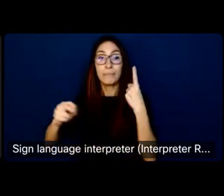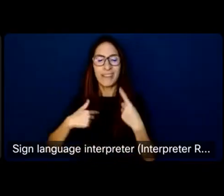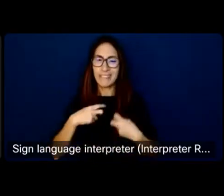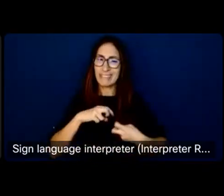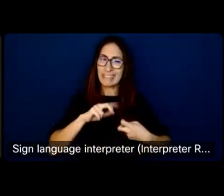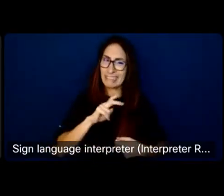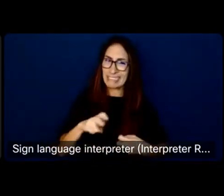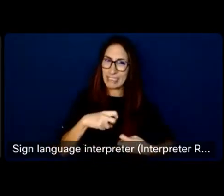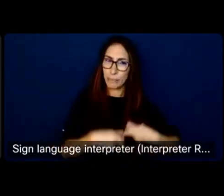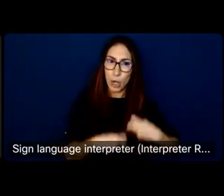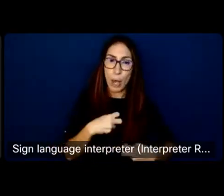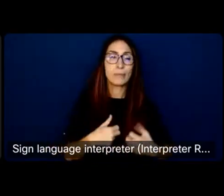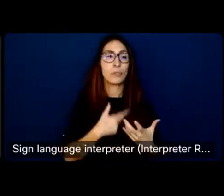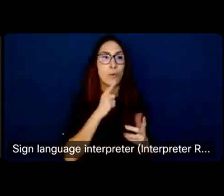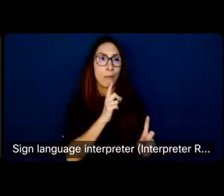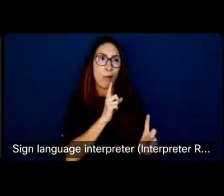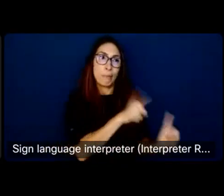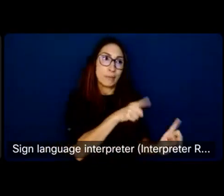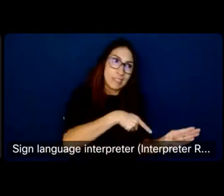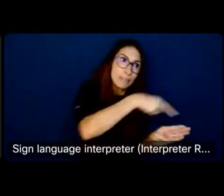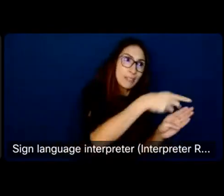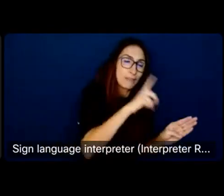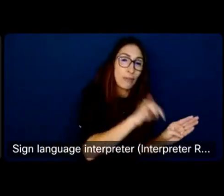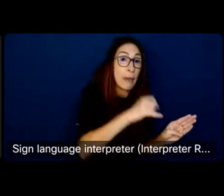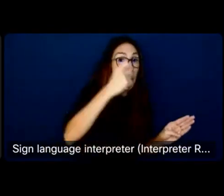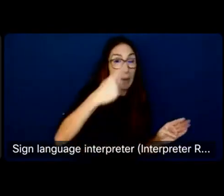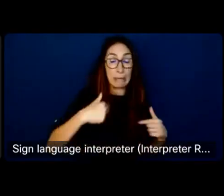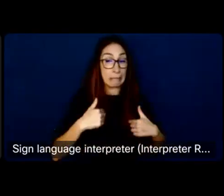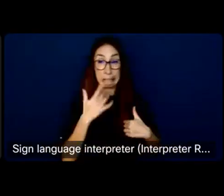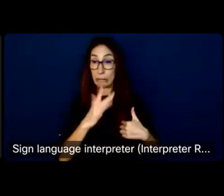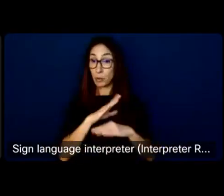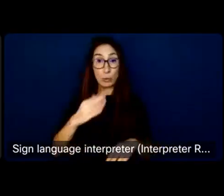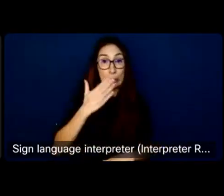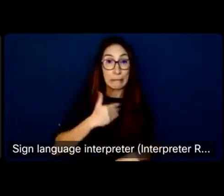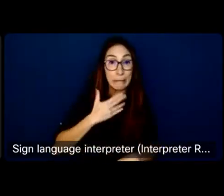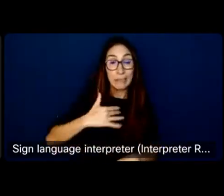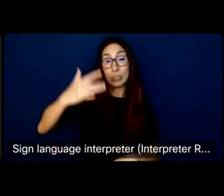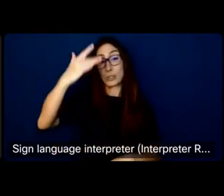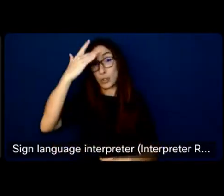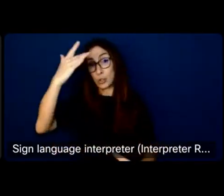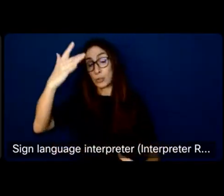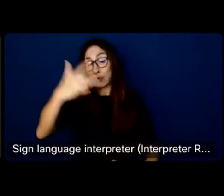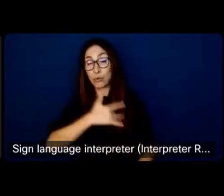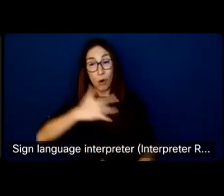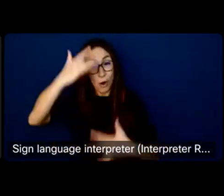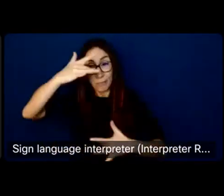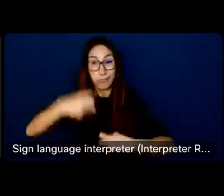condition or or those concerns, but I know folks who do. So that's another specialist that they have to see. If someone